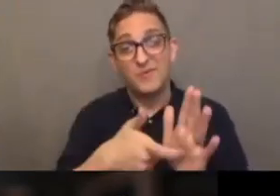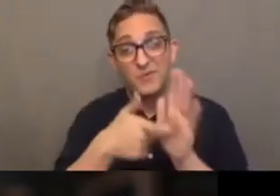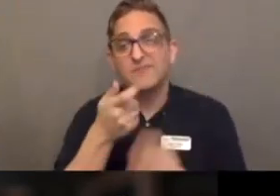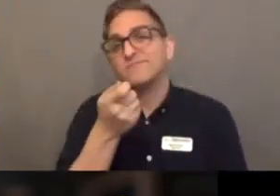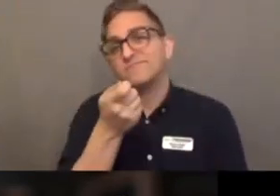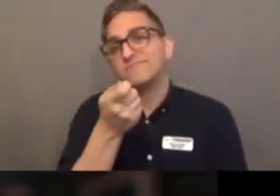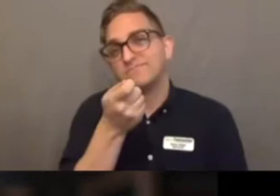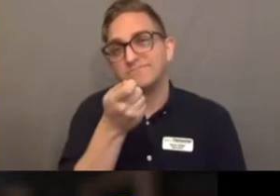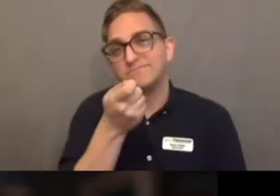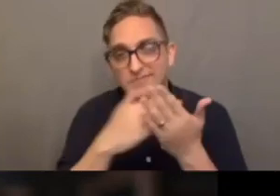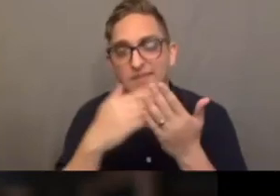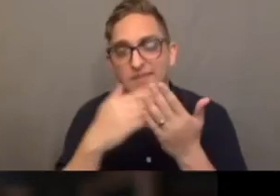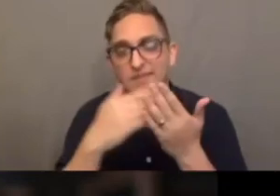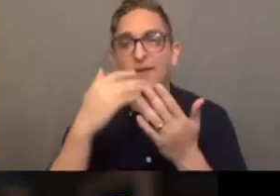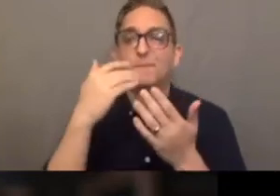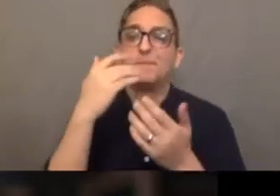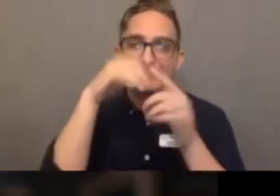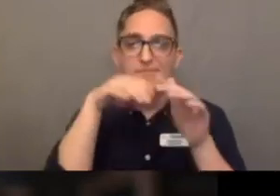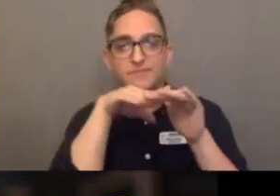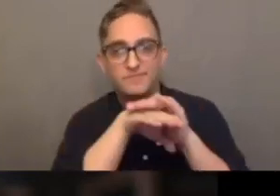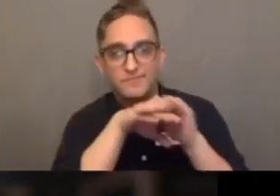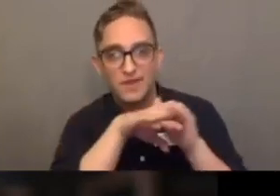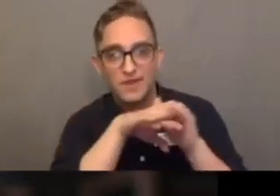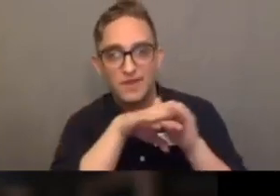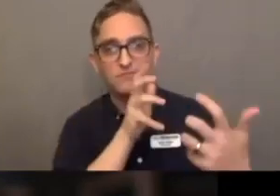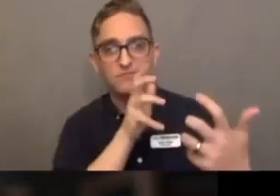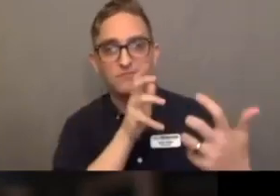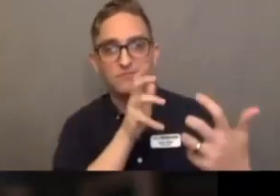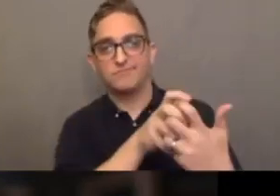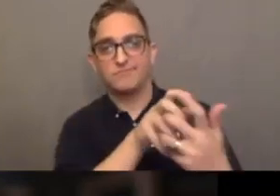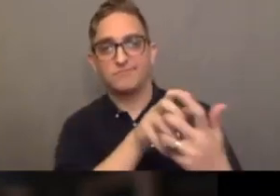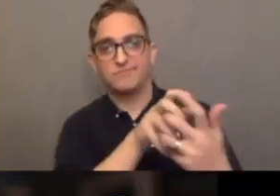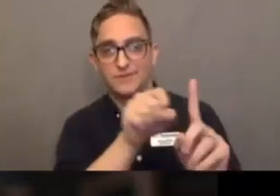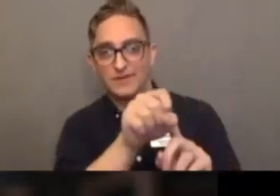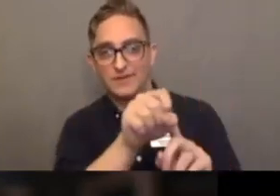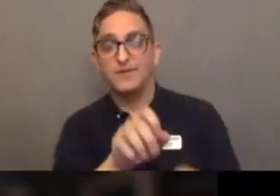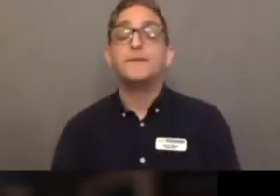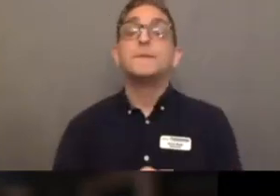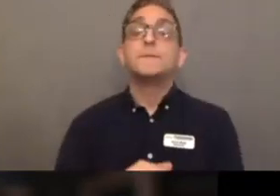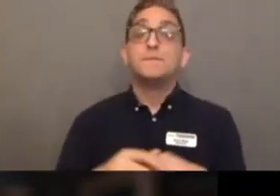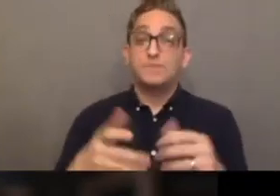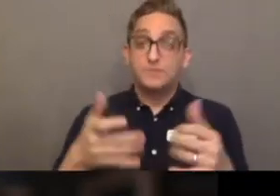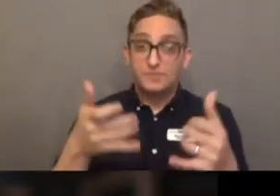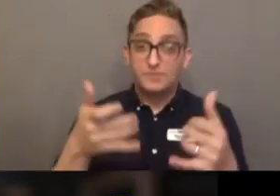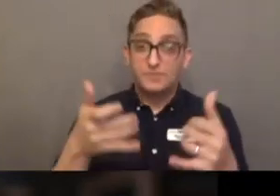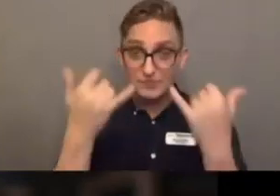some sort of accommodation. So we're now in the situation in the design world where we